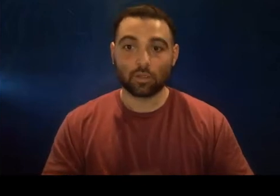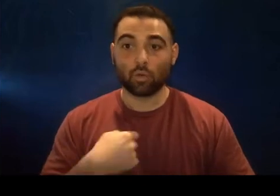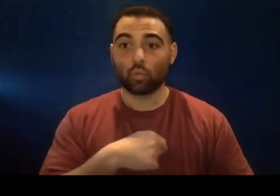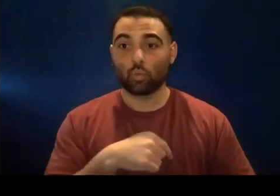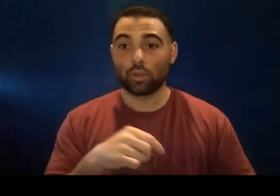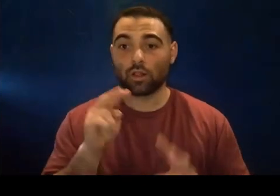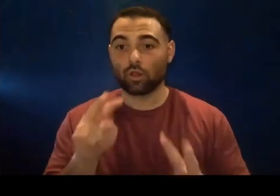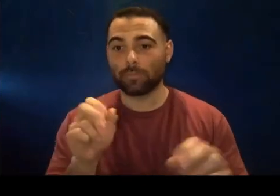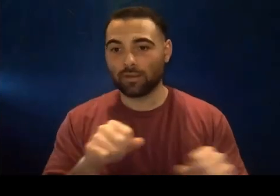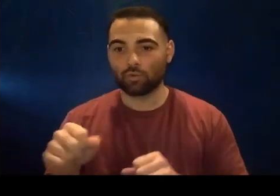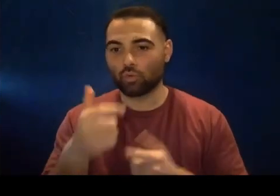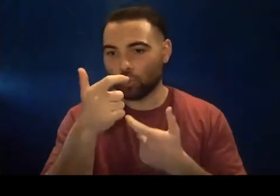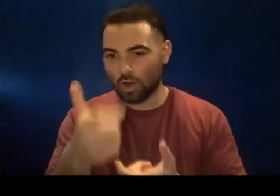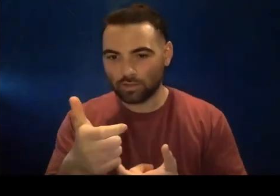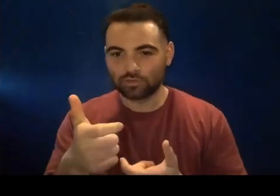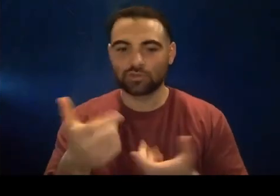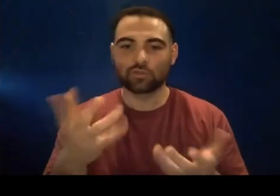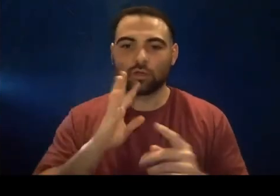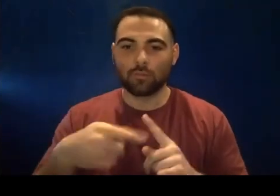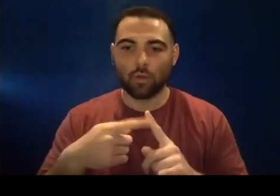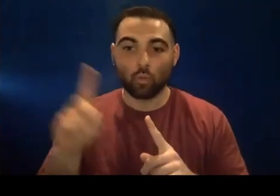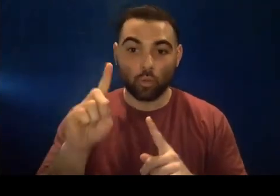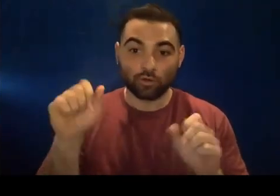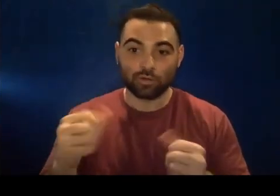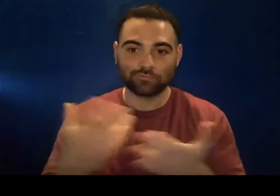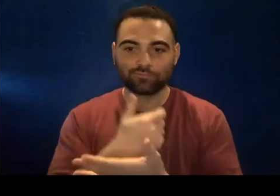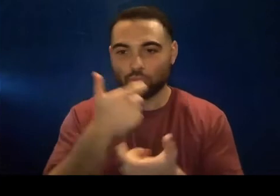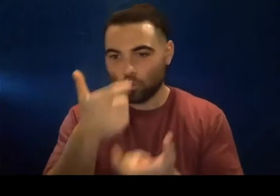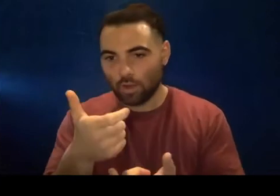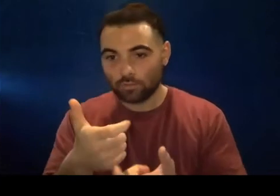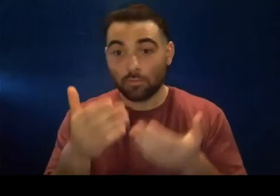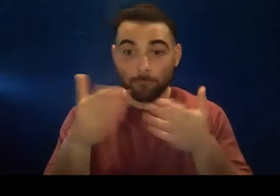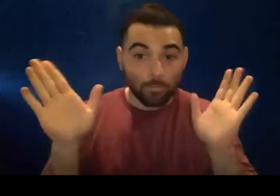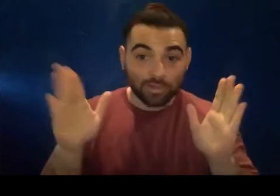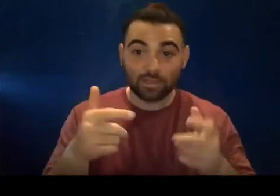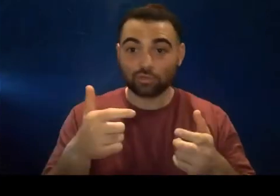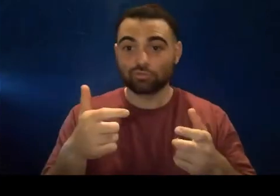let's talk about where people can see it. Are there any public screenings scheduled for it?